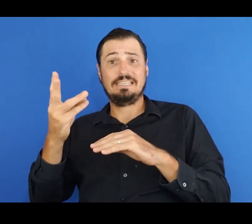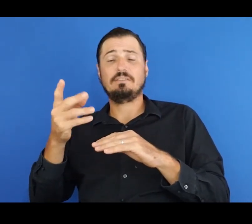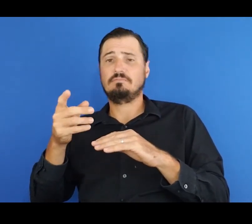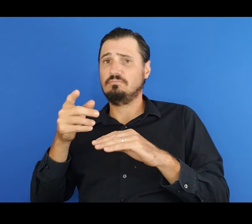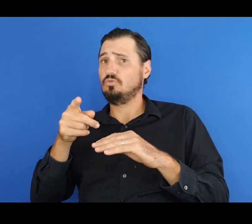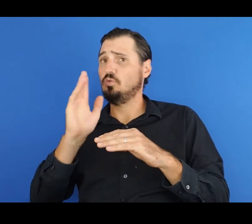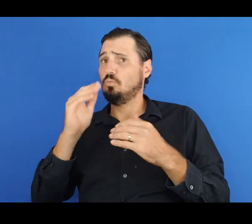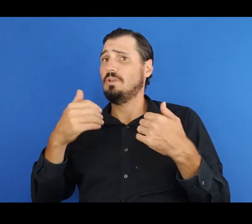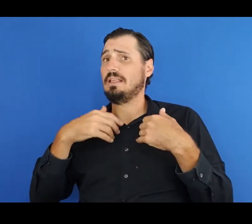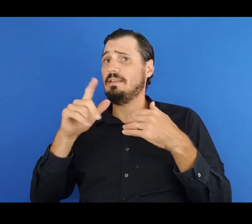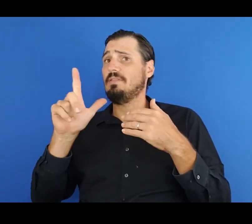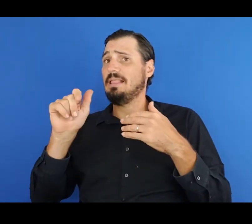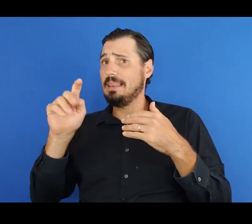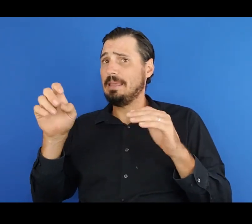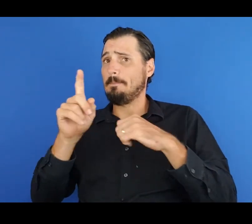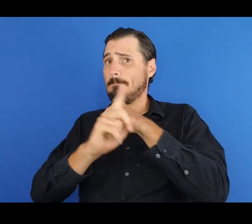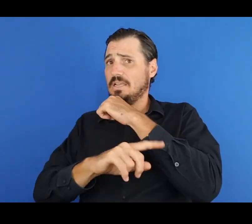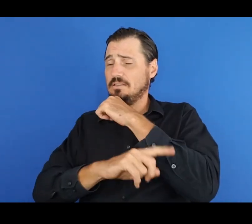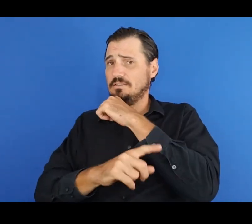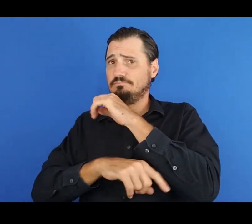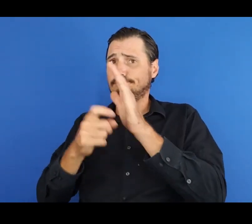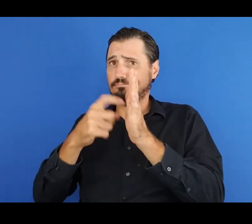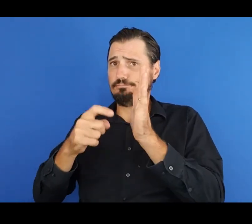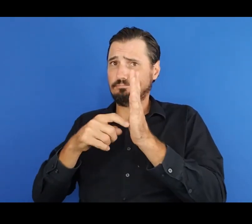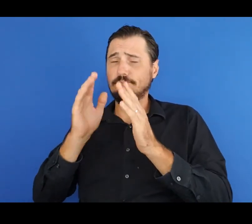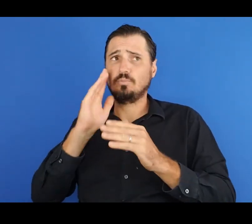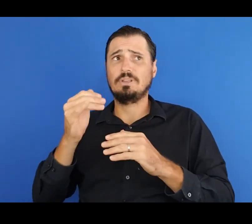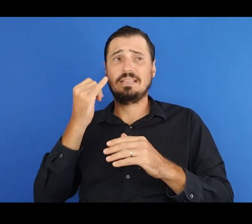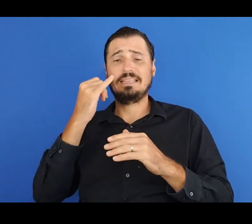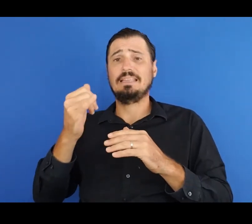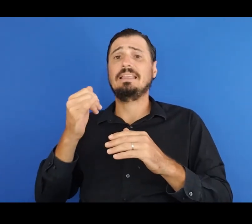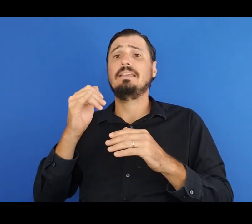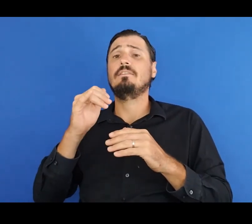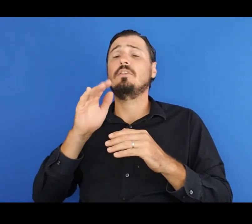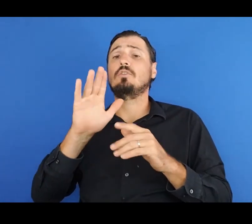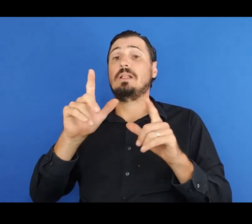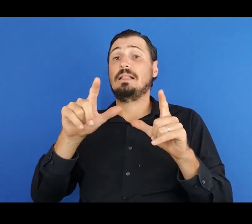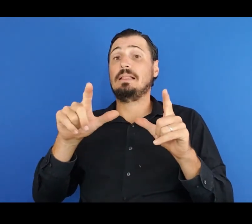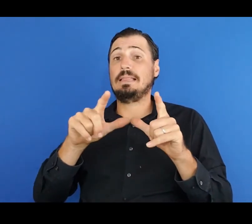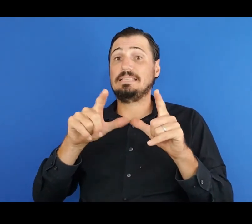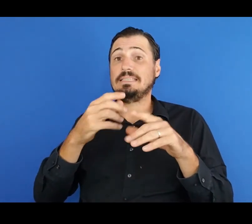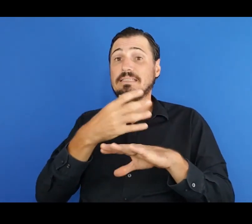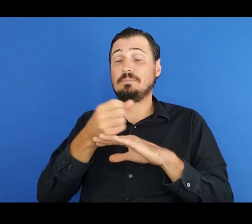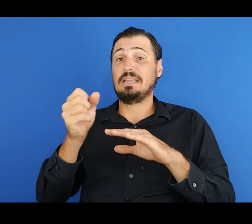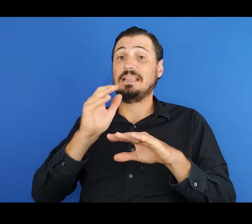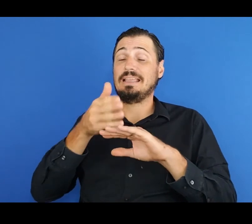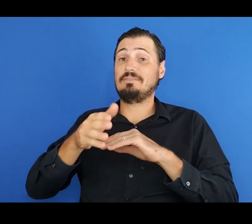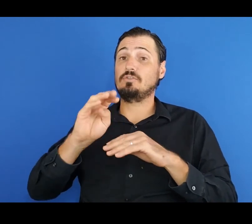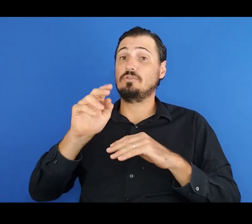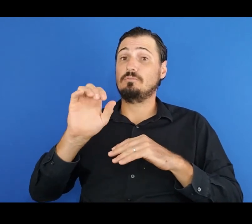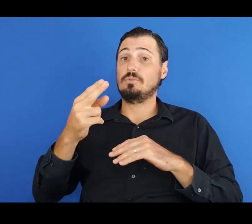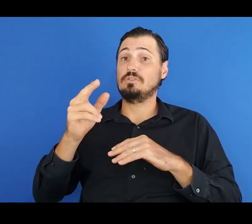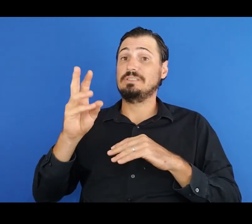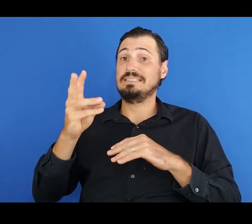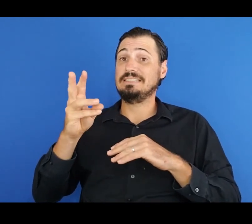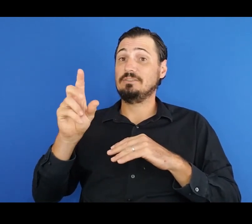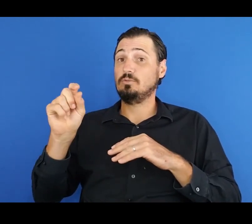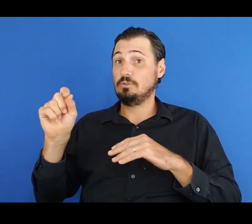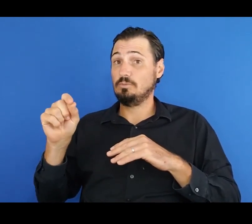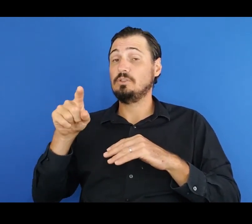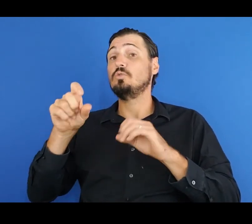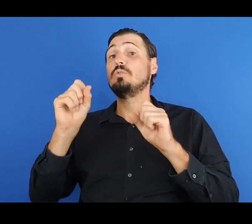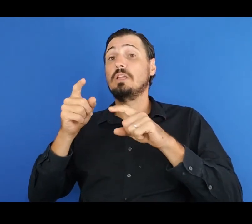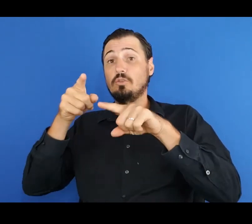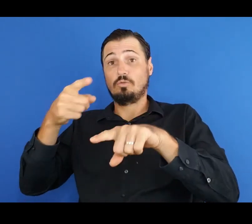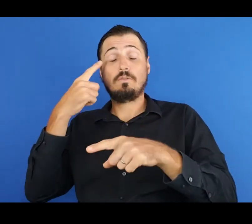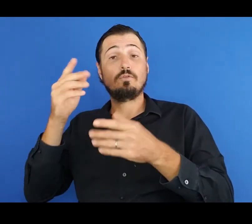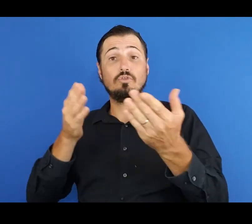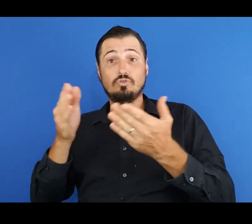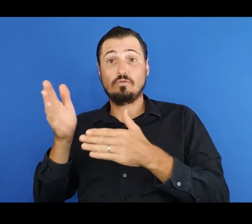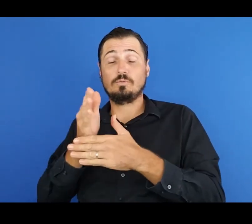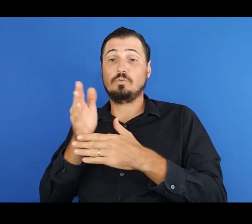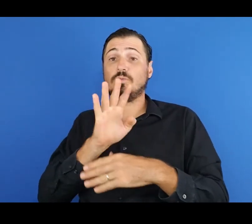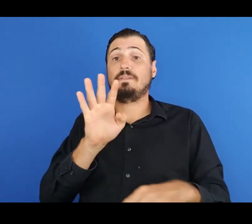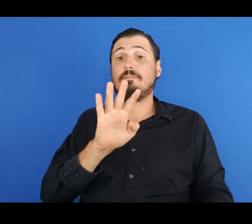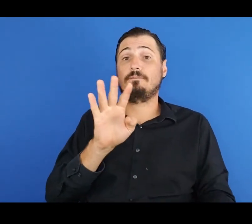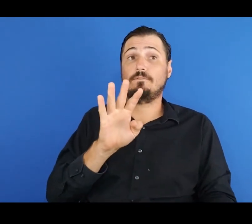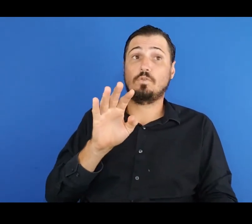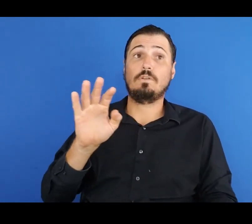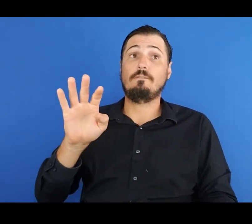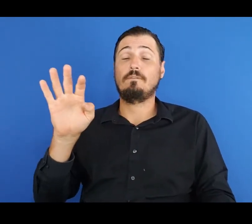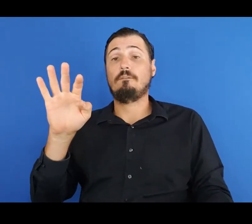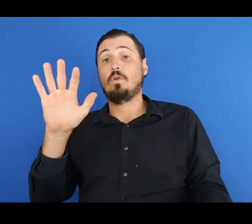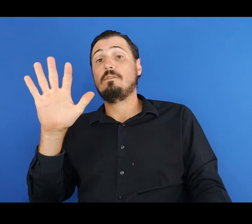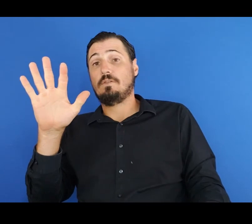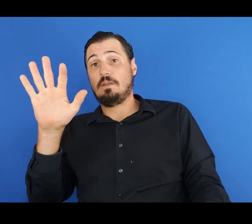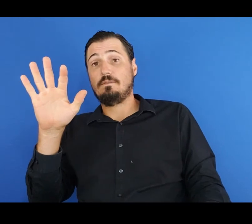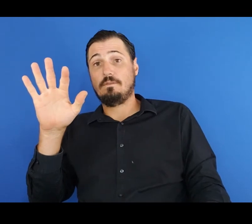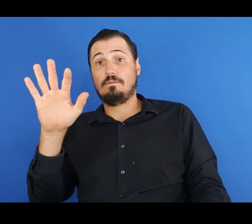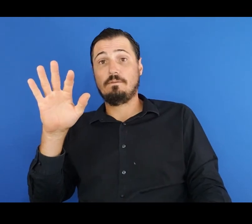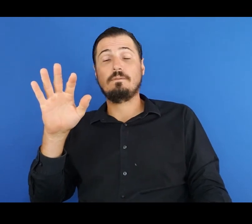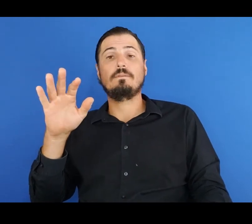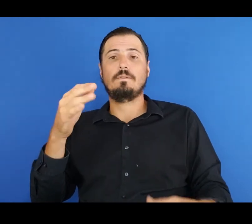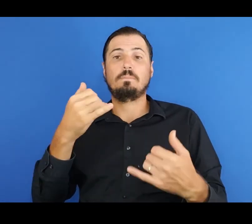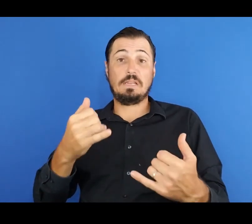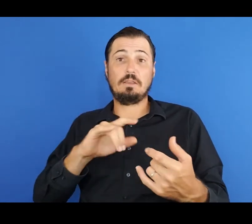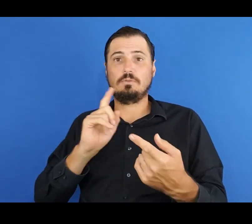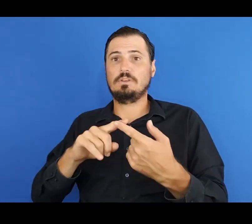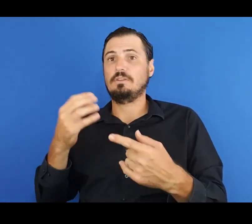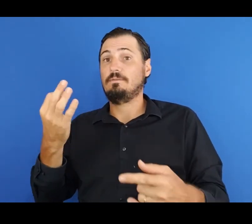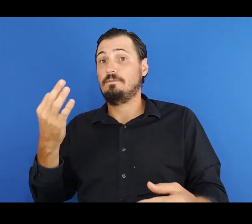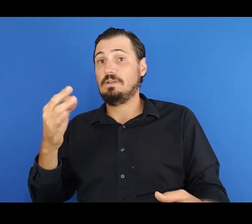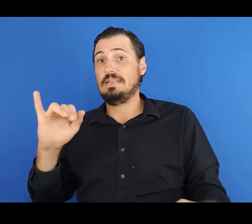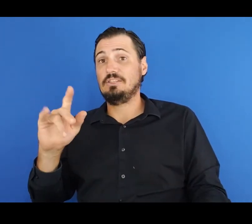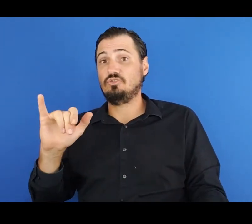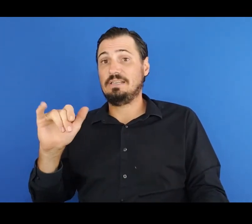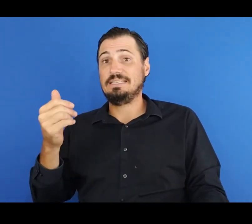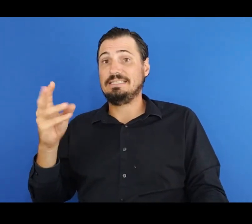If your license, permit, or State ID expired on or after March 16, 2020, you may come to the Drivers Licensing division for service between 4 p.m. and 4:45 p.m., from now until Friday, July